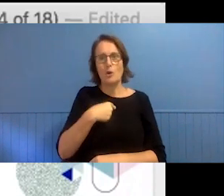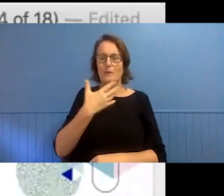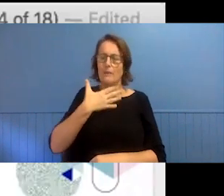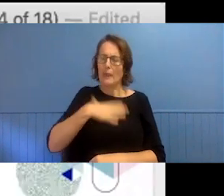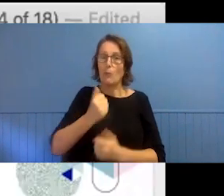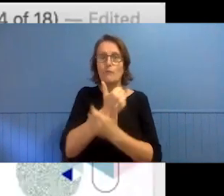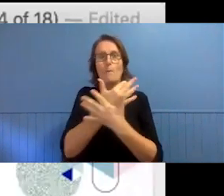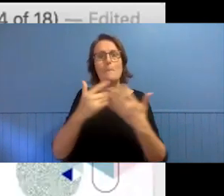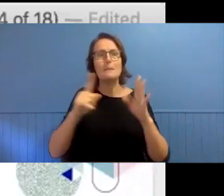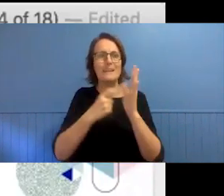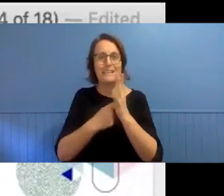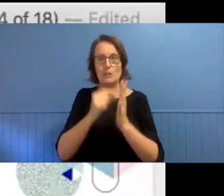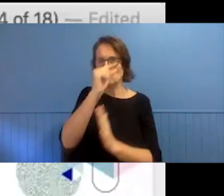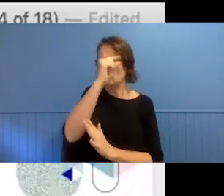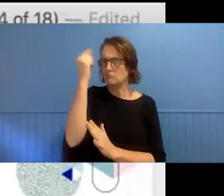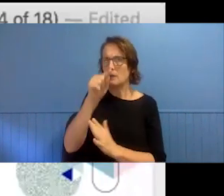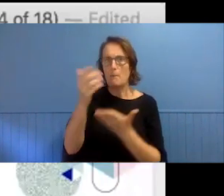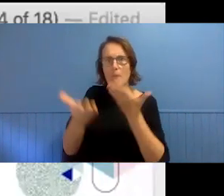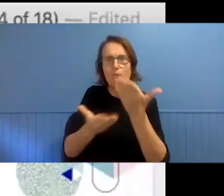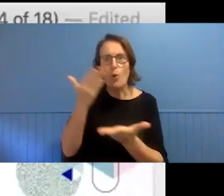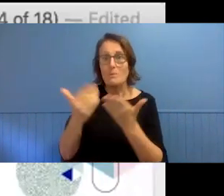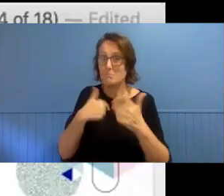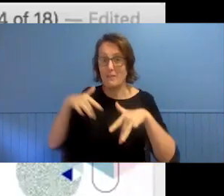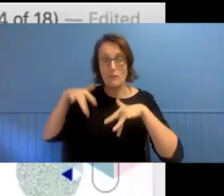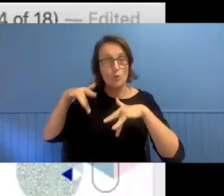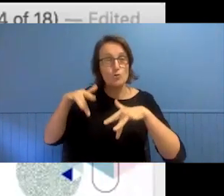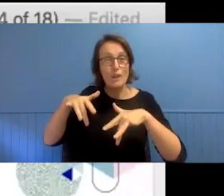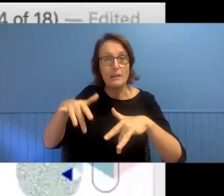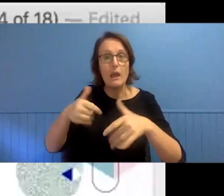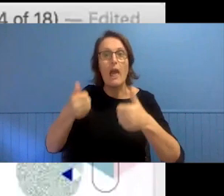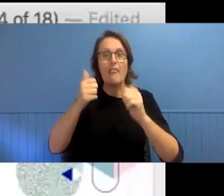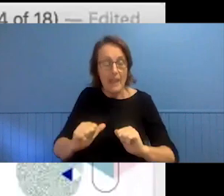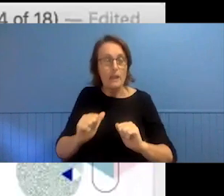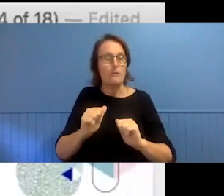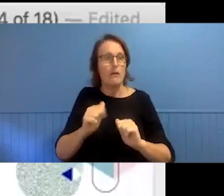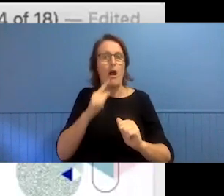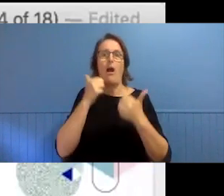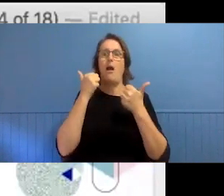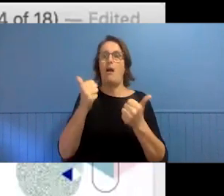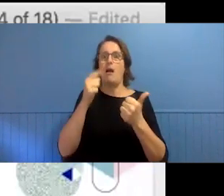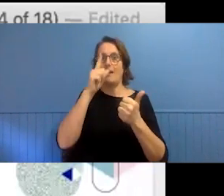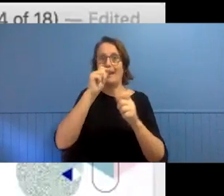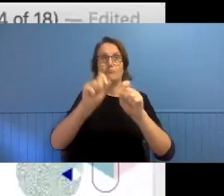long time. She enjoyed watching it on her living room and watched the